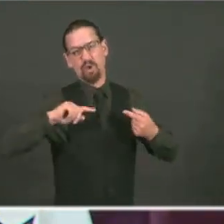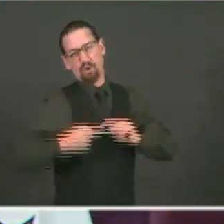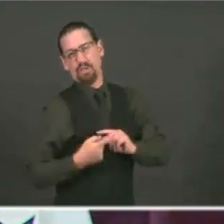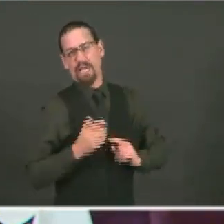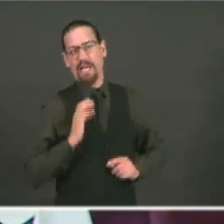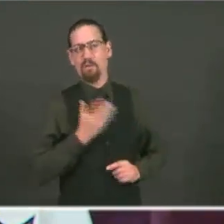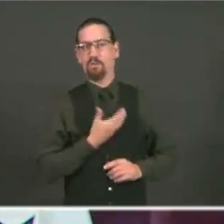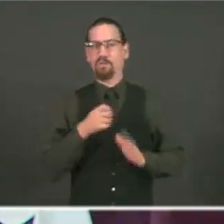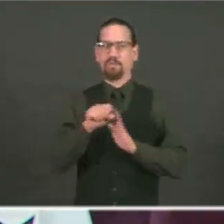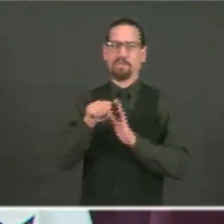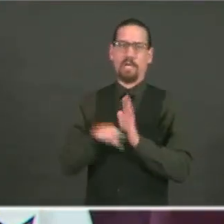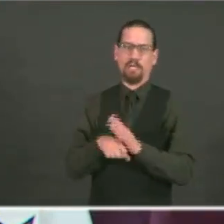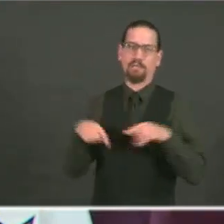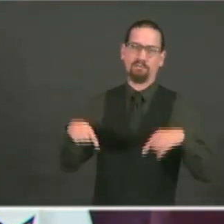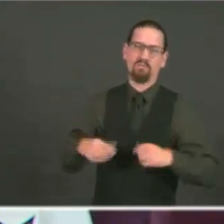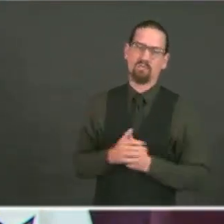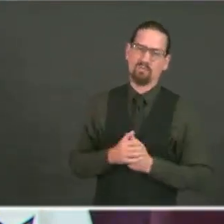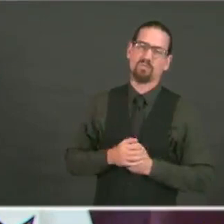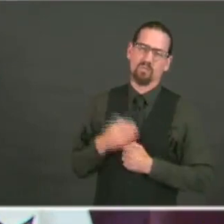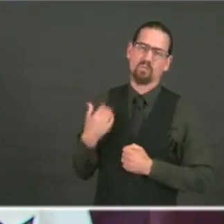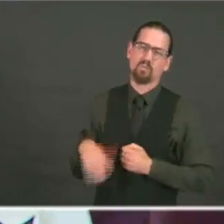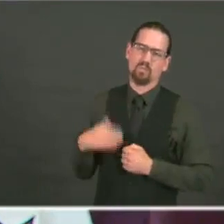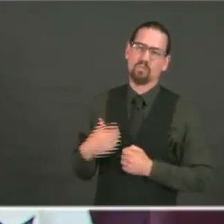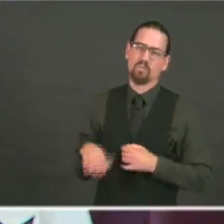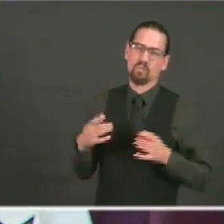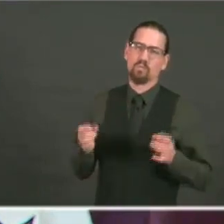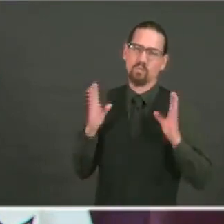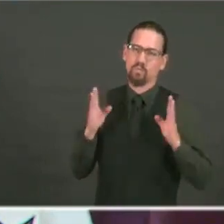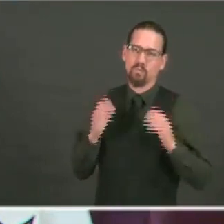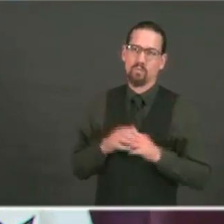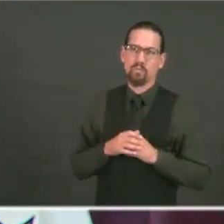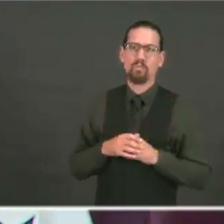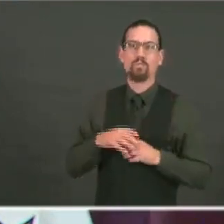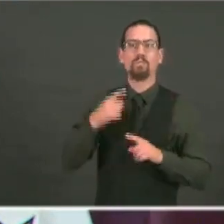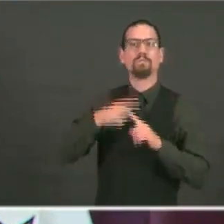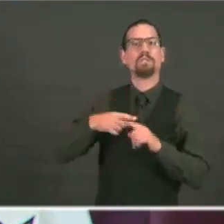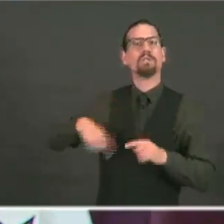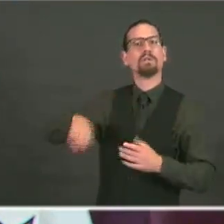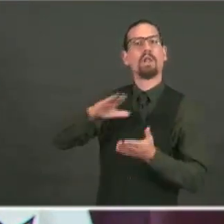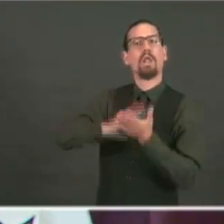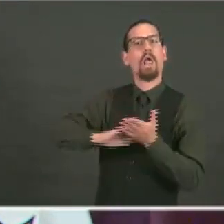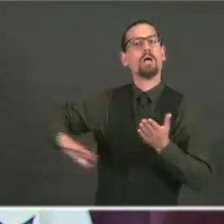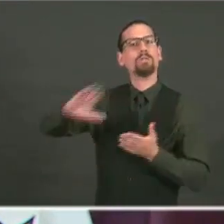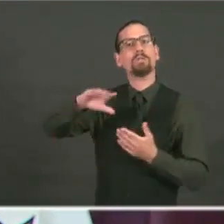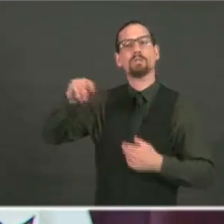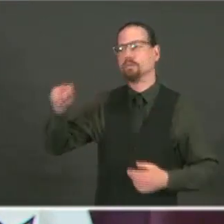YOU TO DO THAT BECAUSE IT IS HURTING THE STATE. TO EVERYONE ELSE OUT THERE ON A